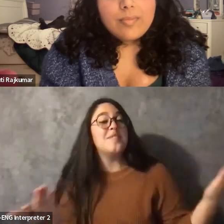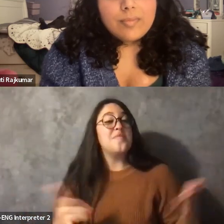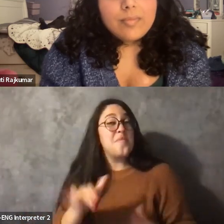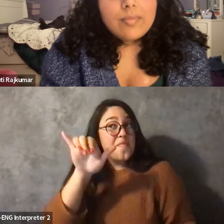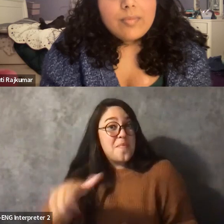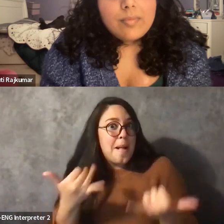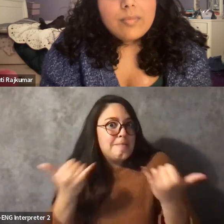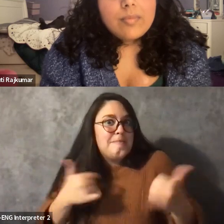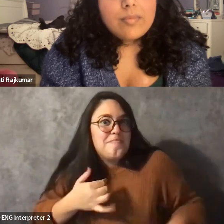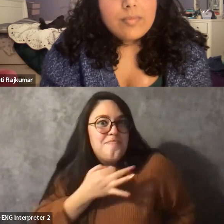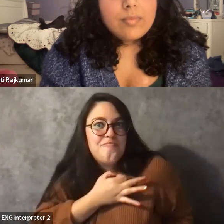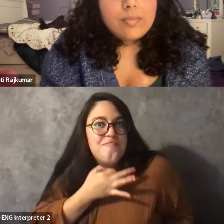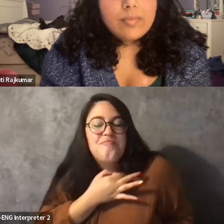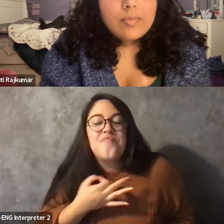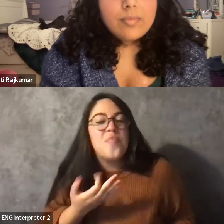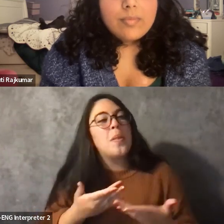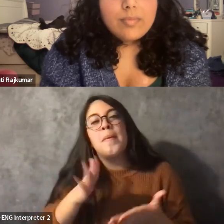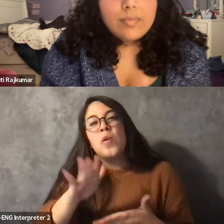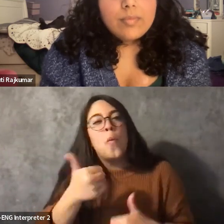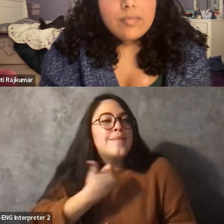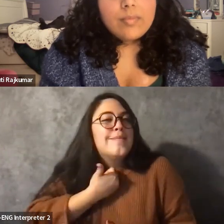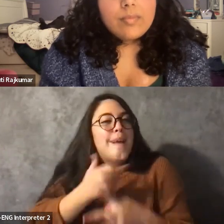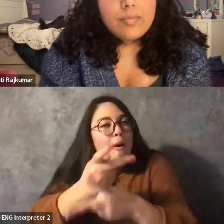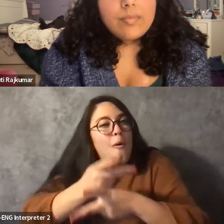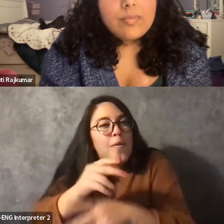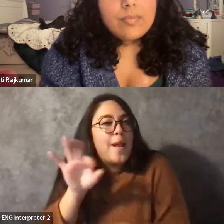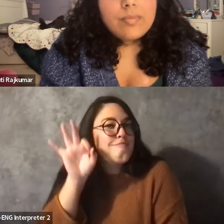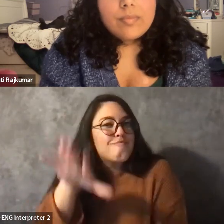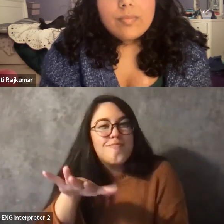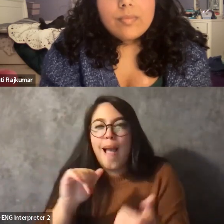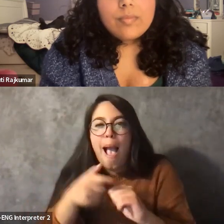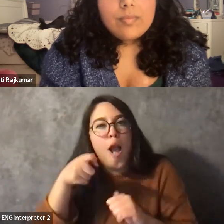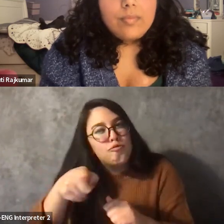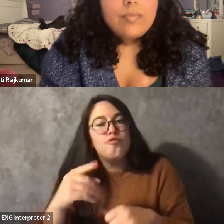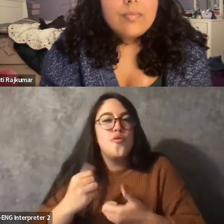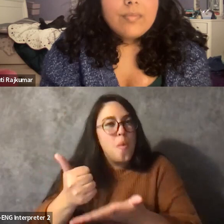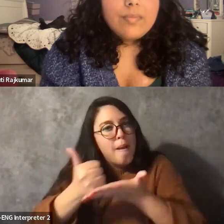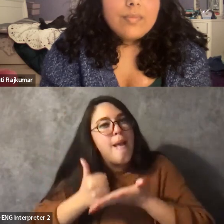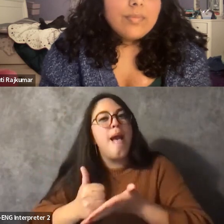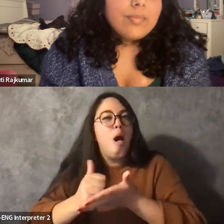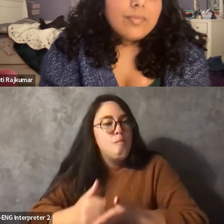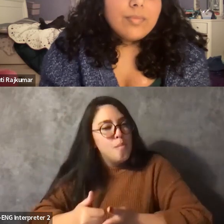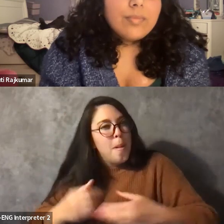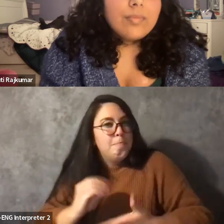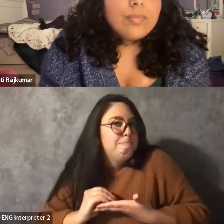What are some of your self-care tips? Melissa, let's go with you. Oh, gosh.